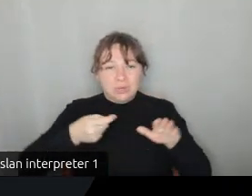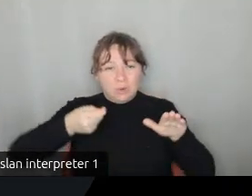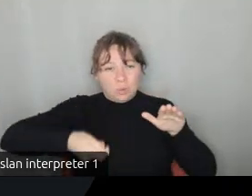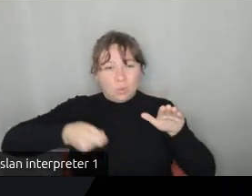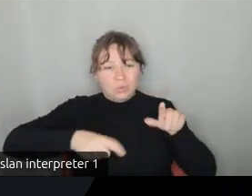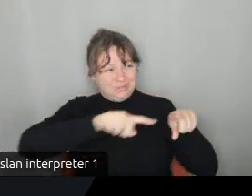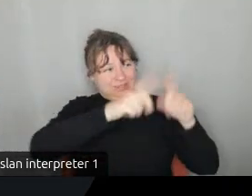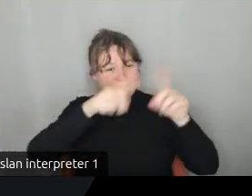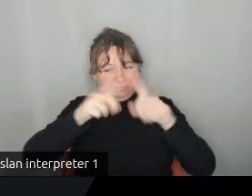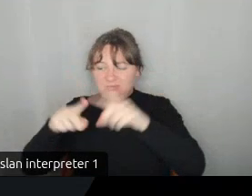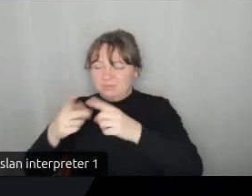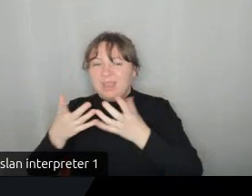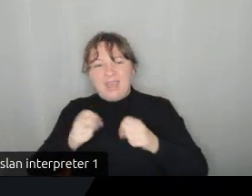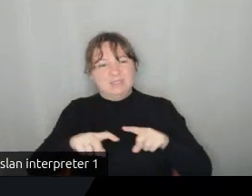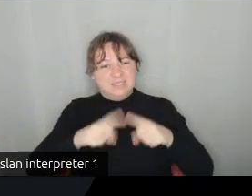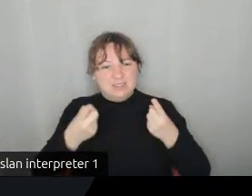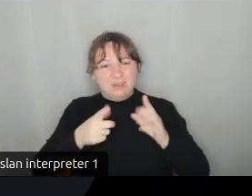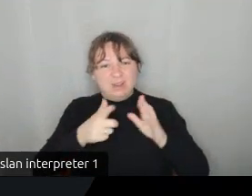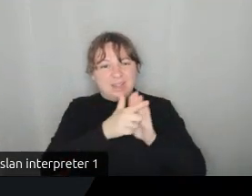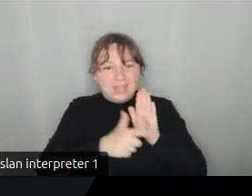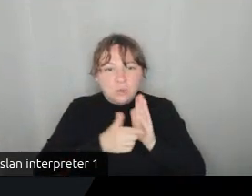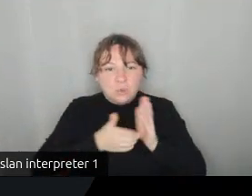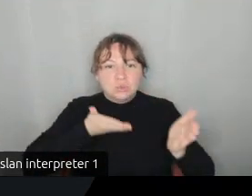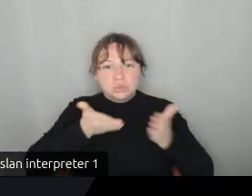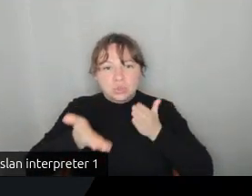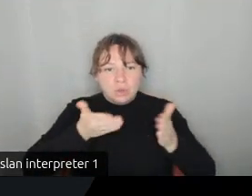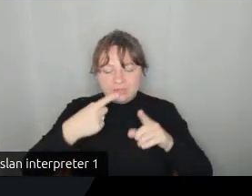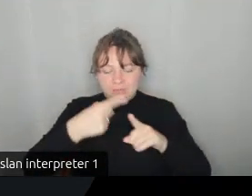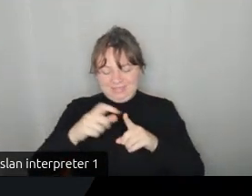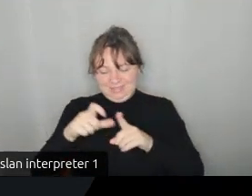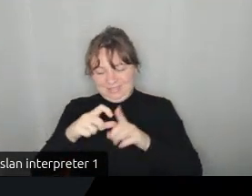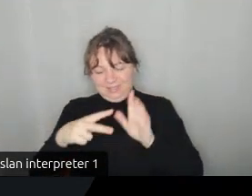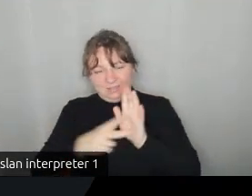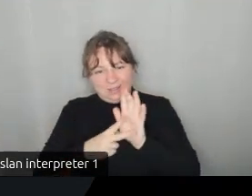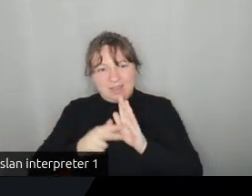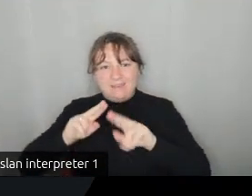services and domestic and family violence specialist service that provides support for